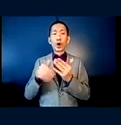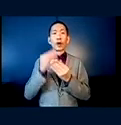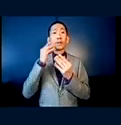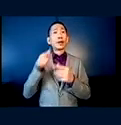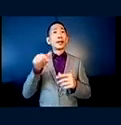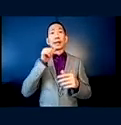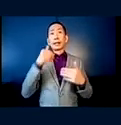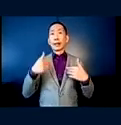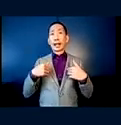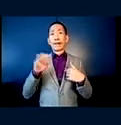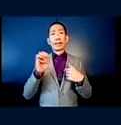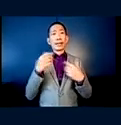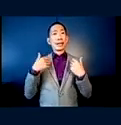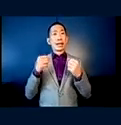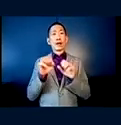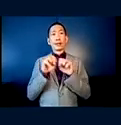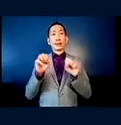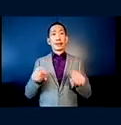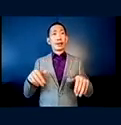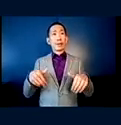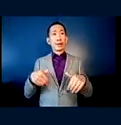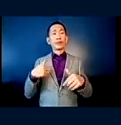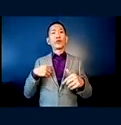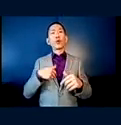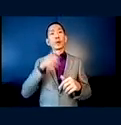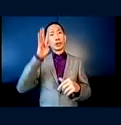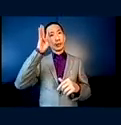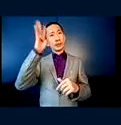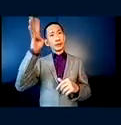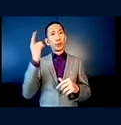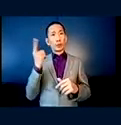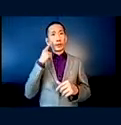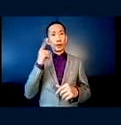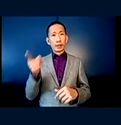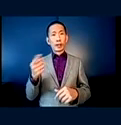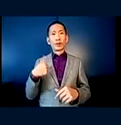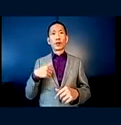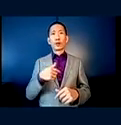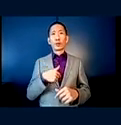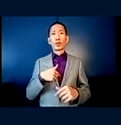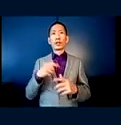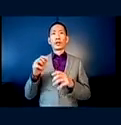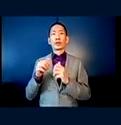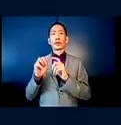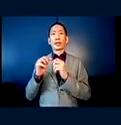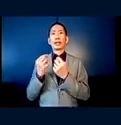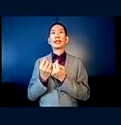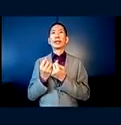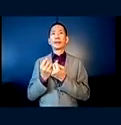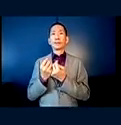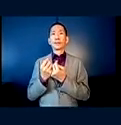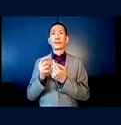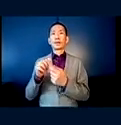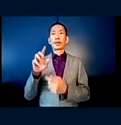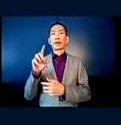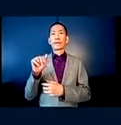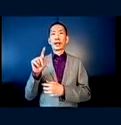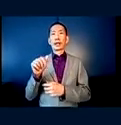TO RECORD IDENTIFICATION, THEY DIDN'T HAVE AN E HEALTH SYSTEM SO WE DEVELOPED ONE FOR THEM,